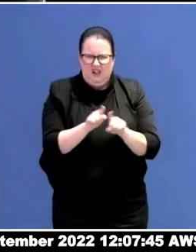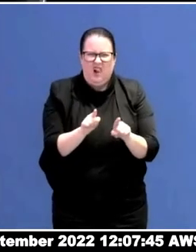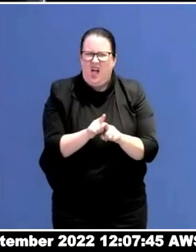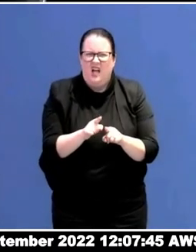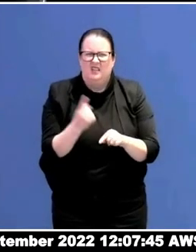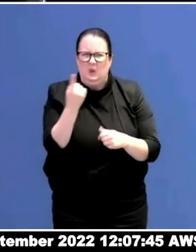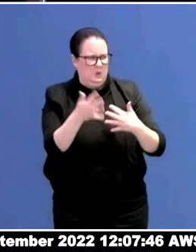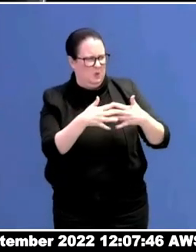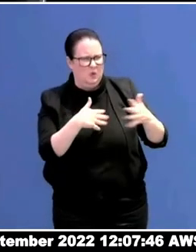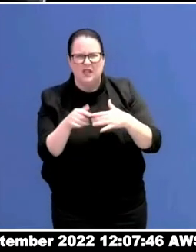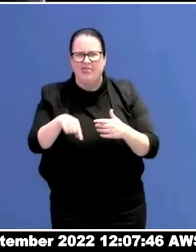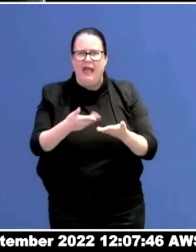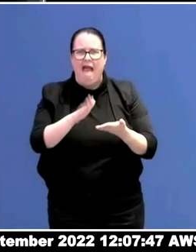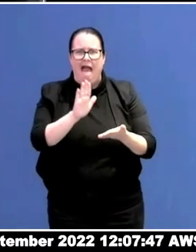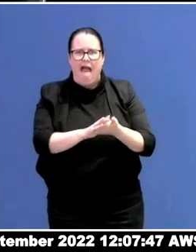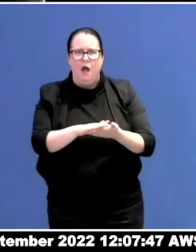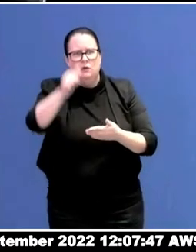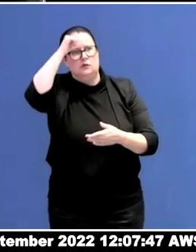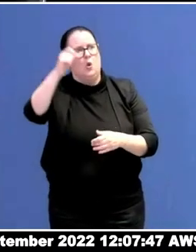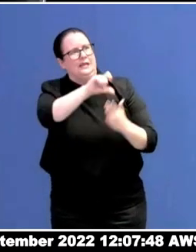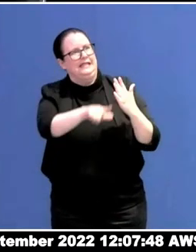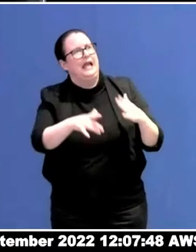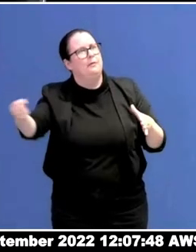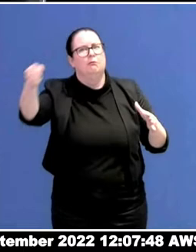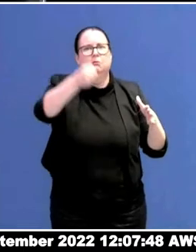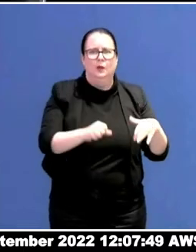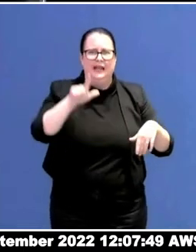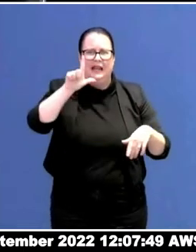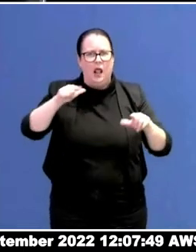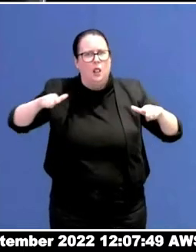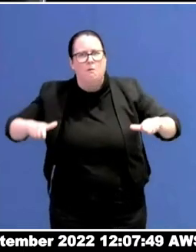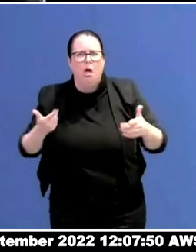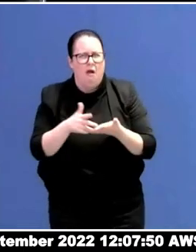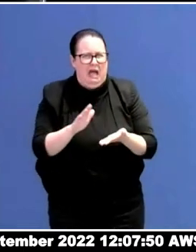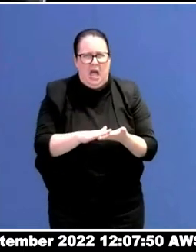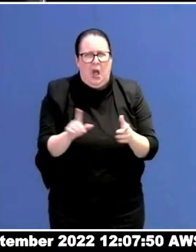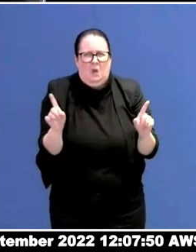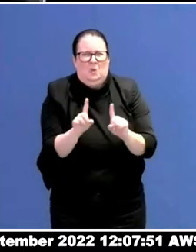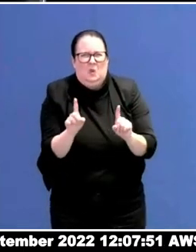How does a prisoner get into that block? What are the conditions? What are the restraints, if any?